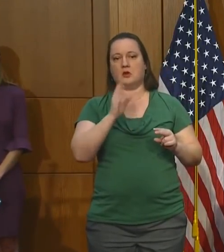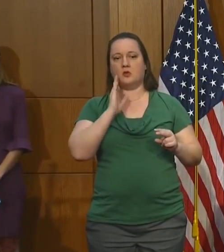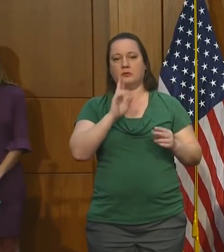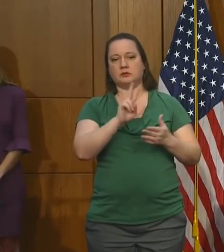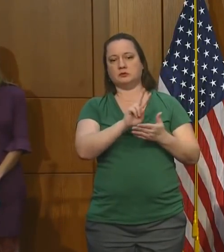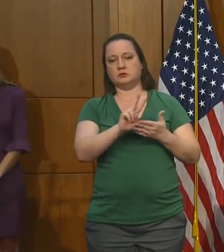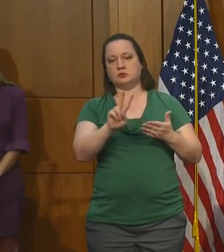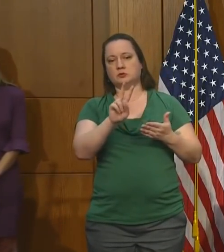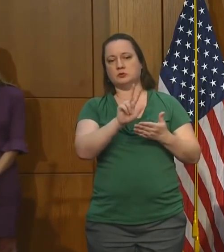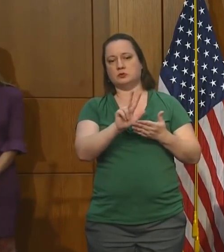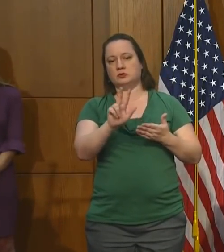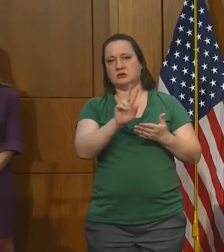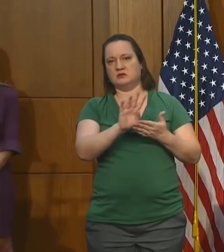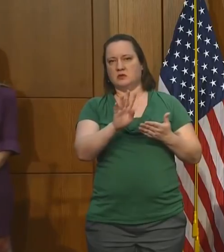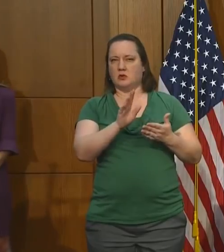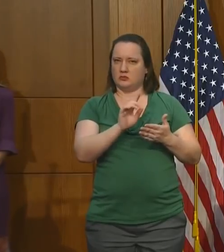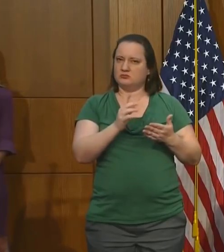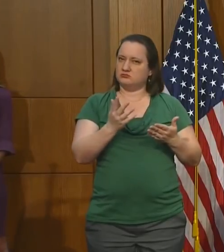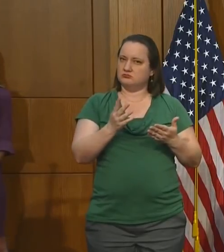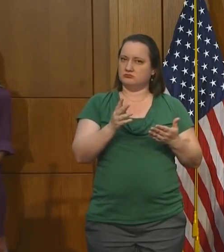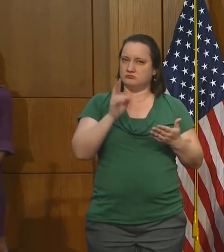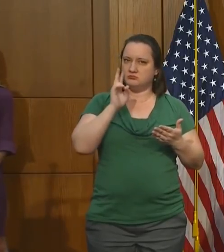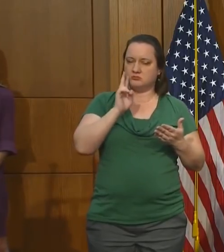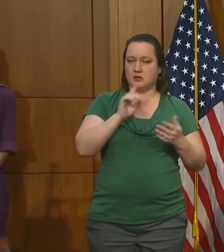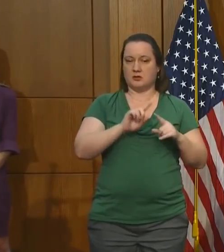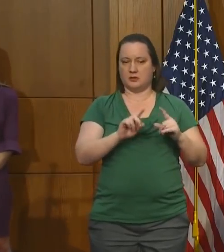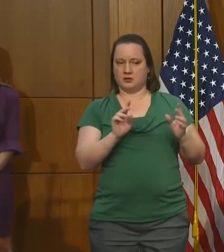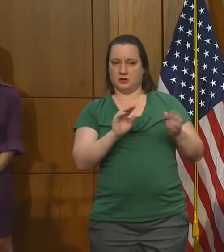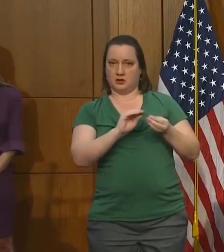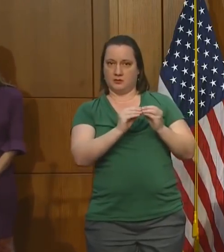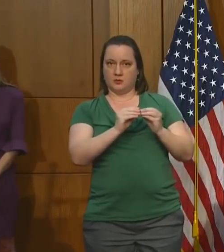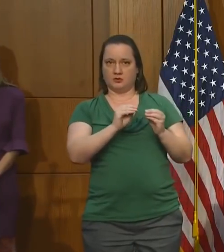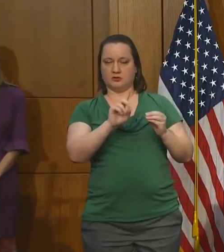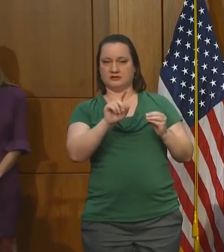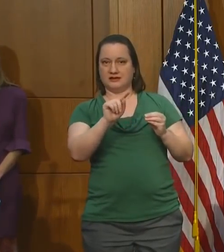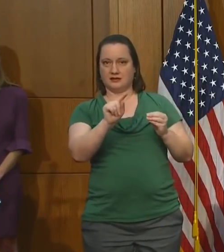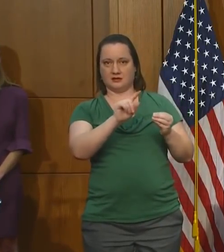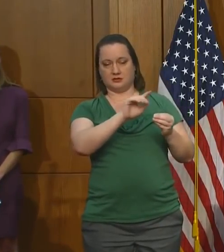EARLIER- THIS IS PHASE ONE. WE ANTICIPATE A FACE ONE LASTING